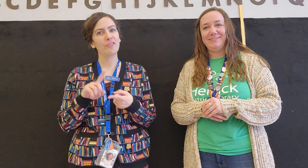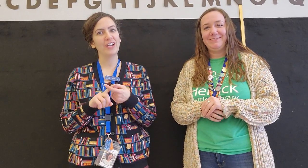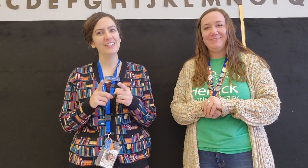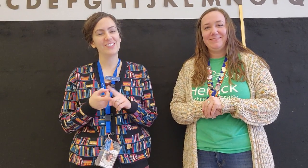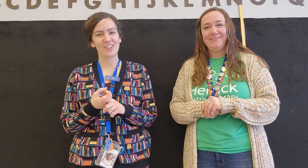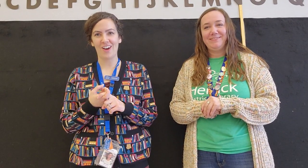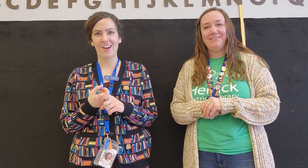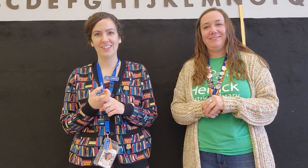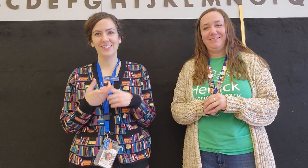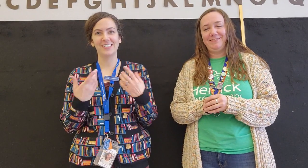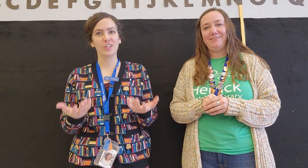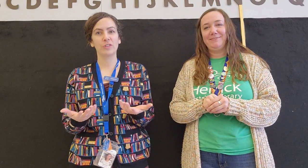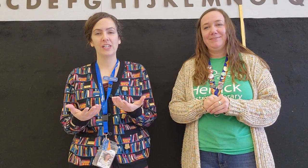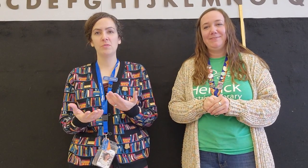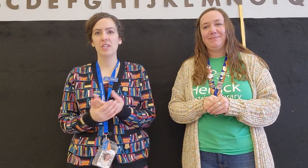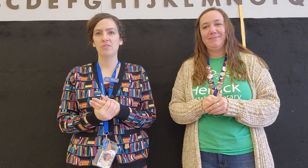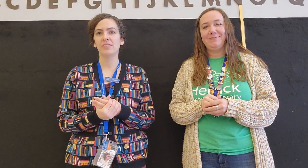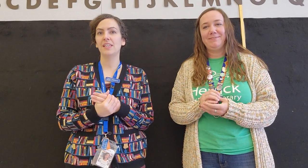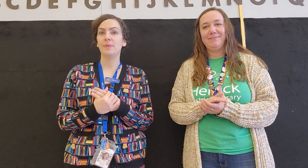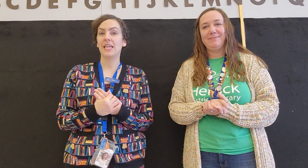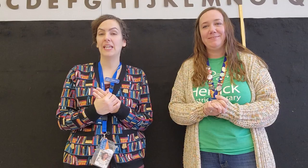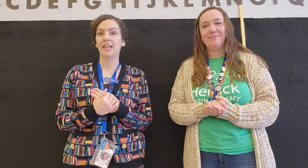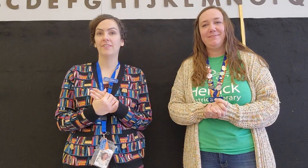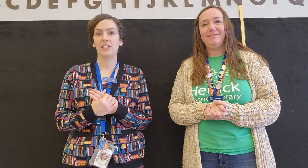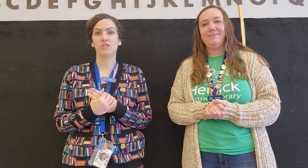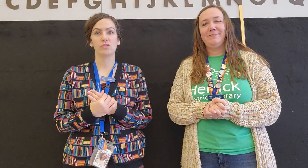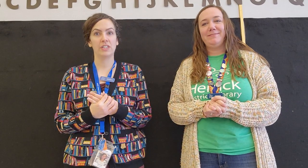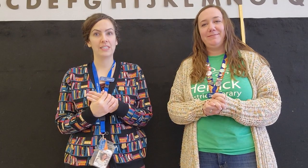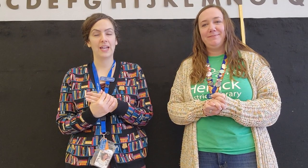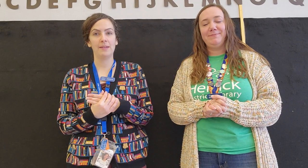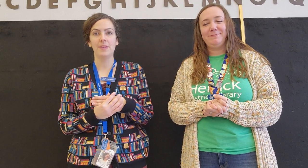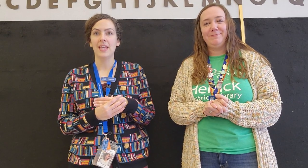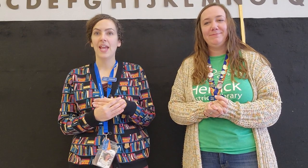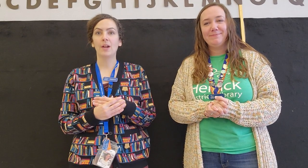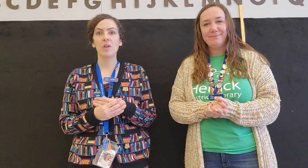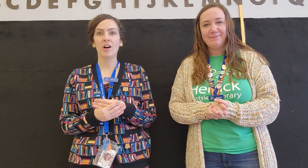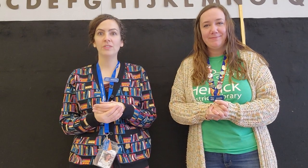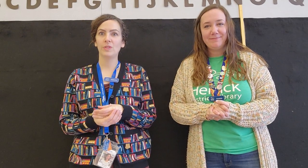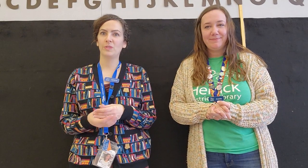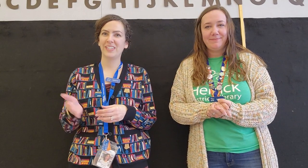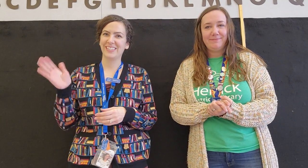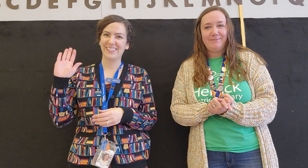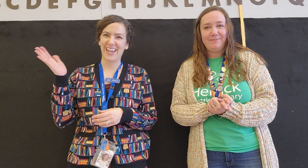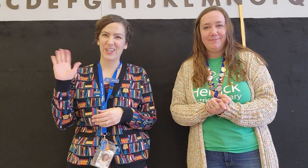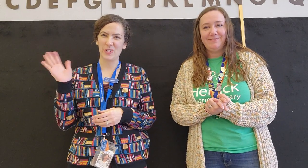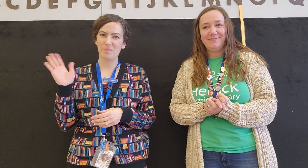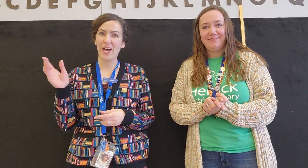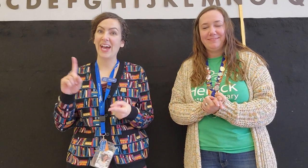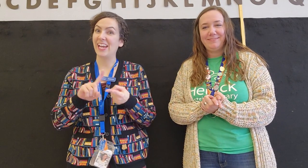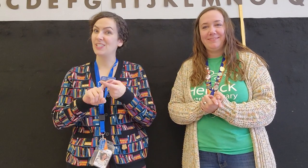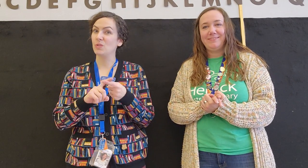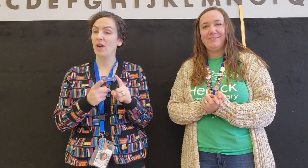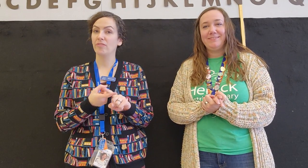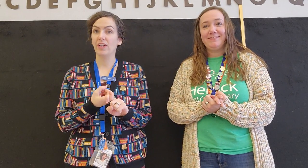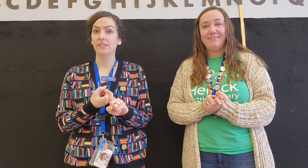Friends" songs. It's a greeting we use at the beginning of each storytime. And we also use it to say goodbye to our friends.